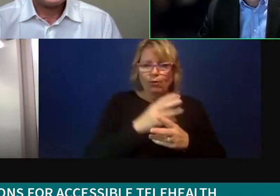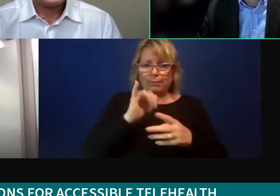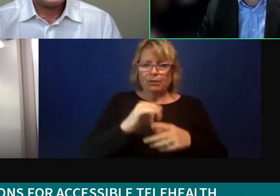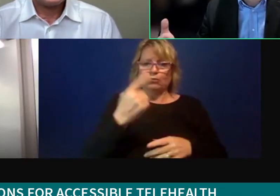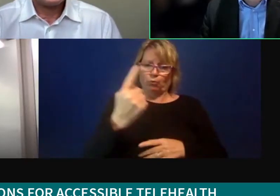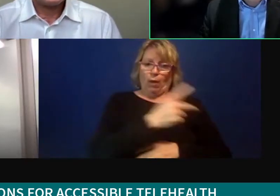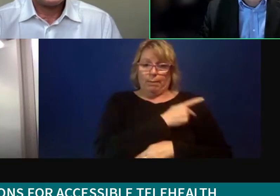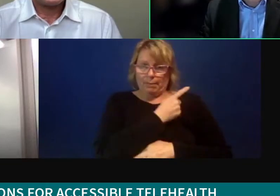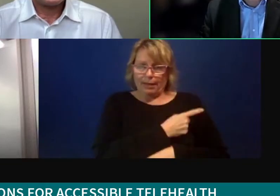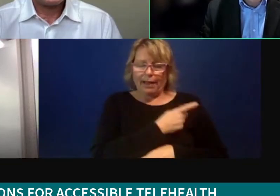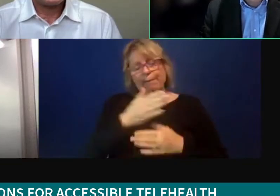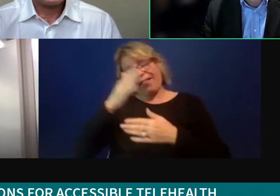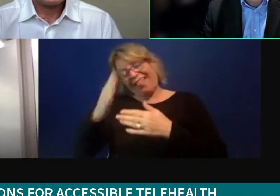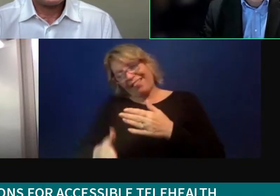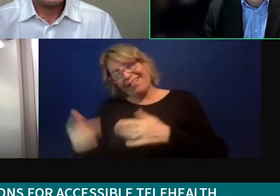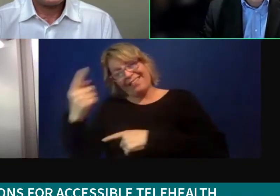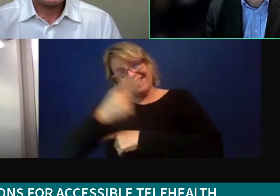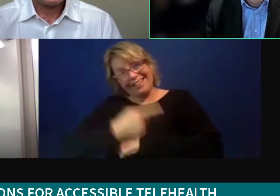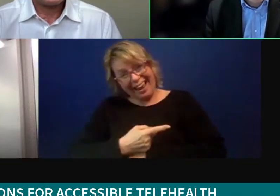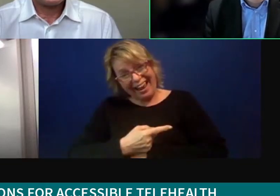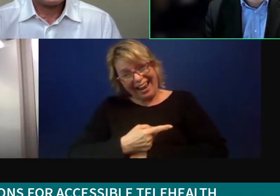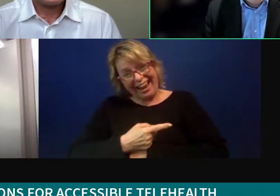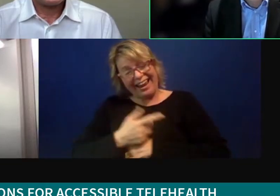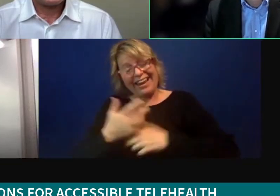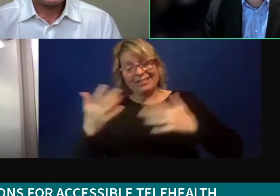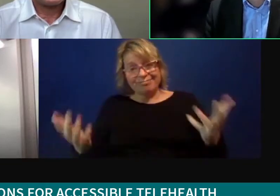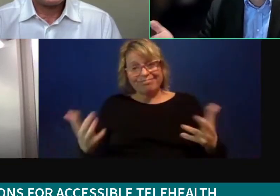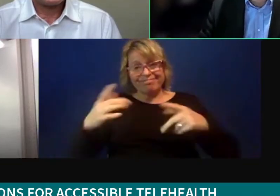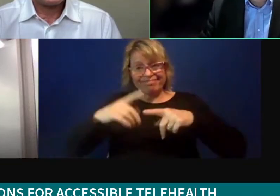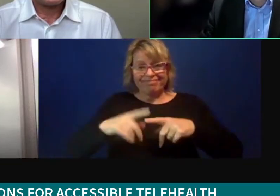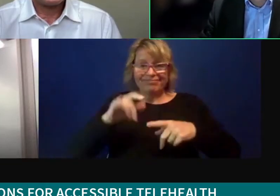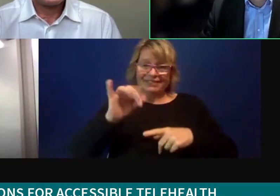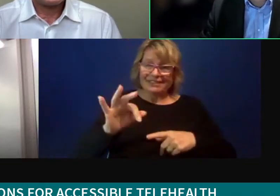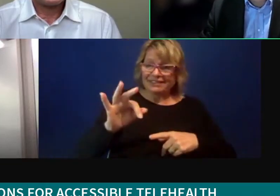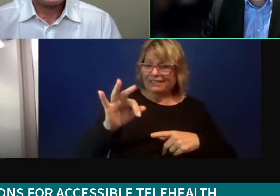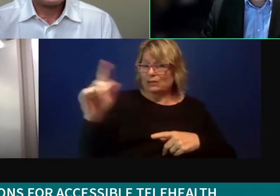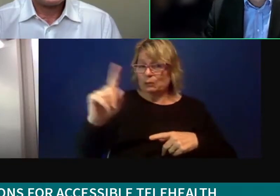But at the end of the day, depending on where they're physically located sometime, there are